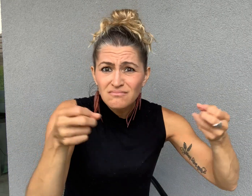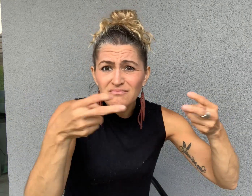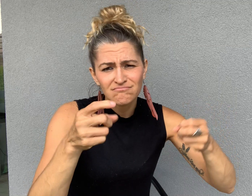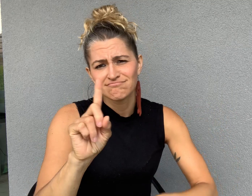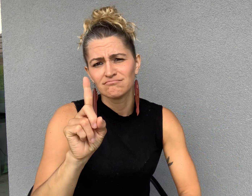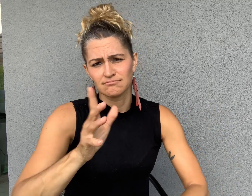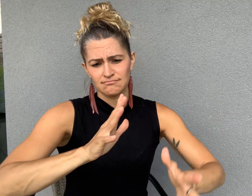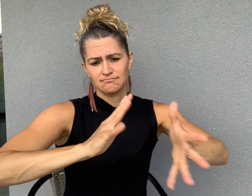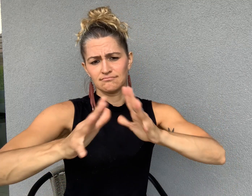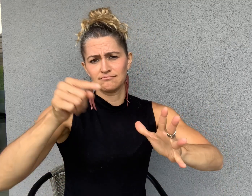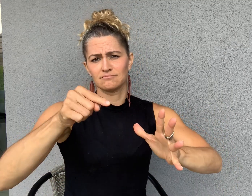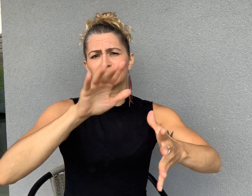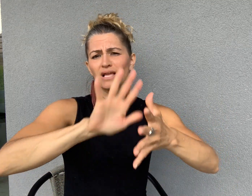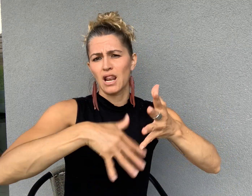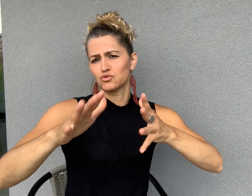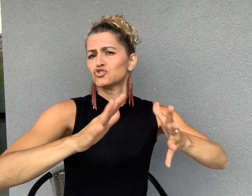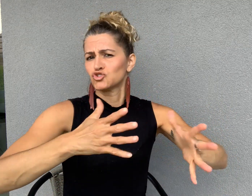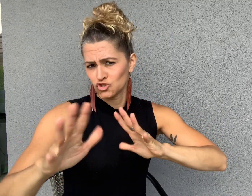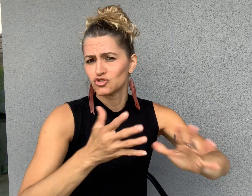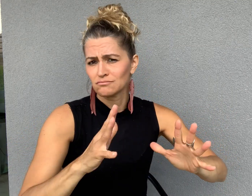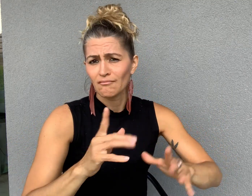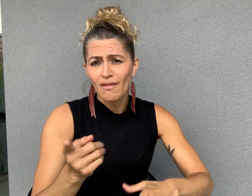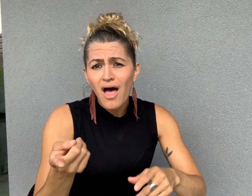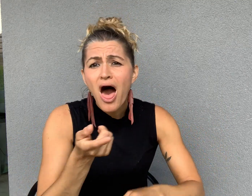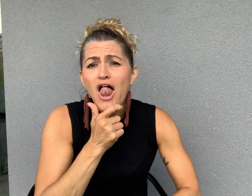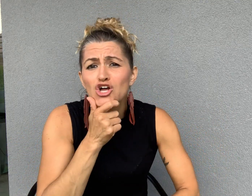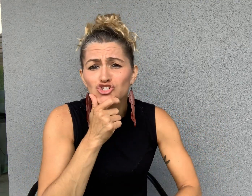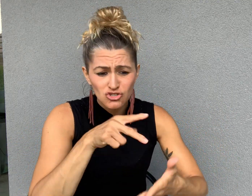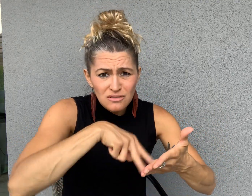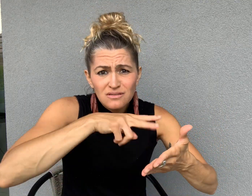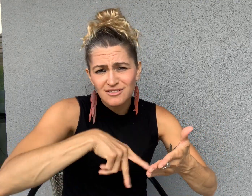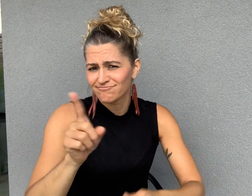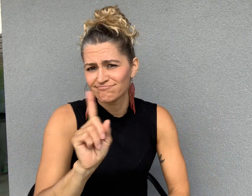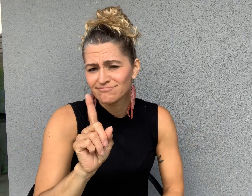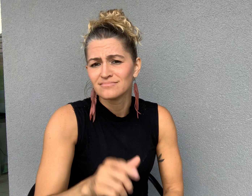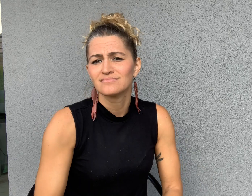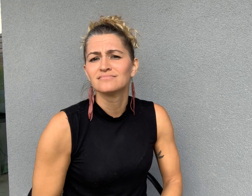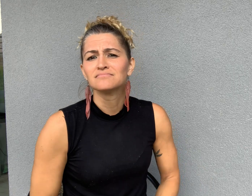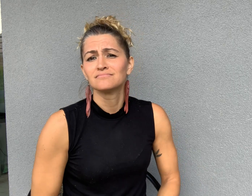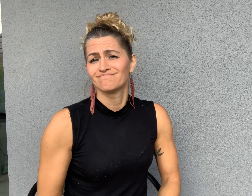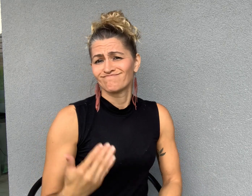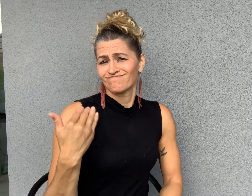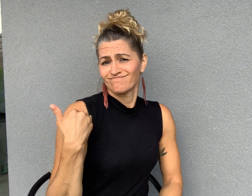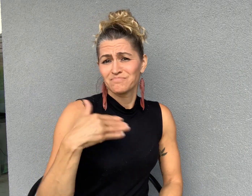first language is sign language, not English.